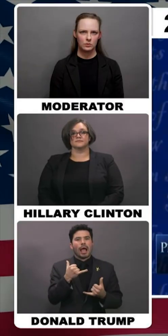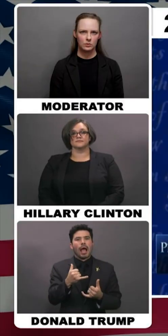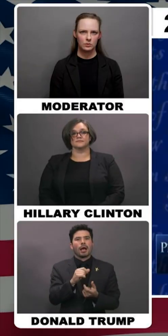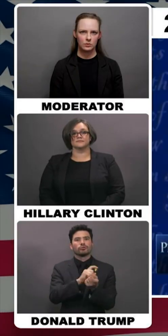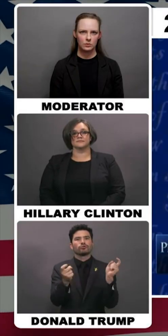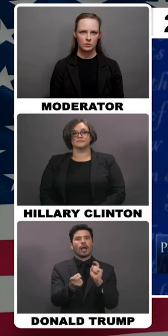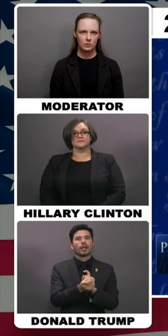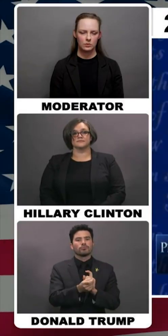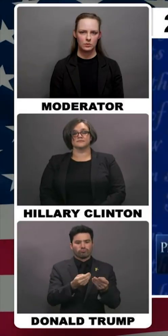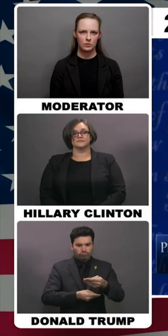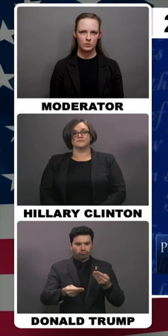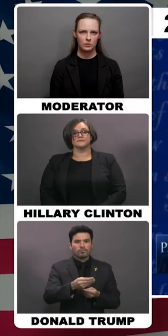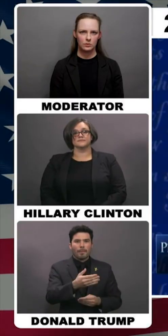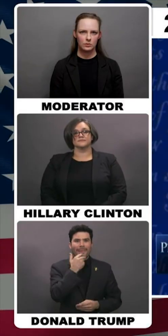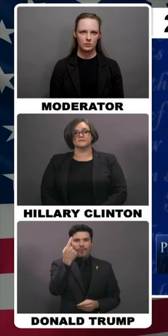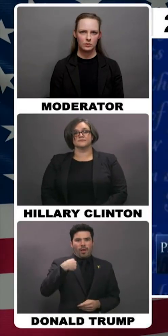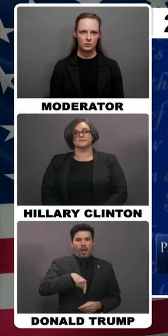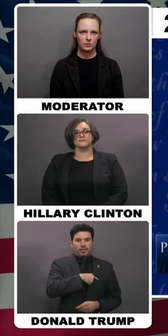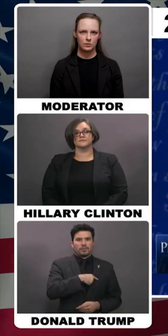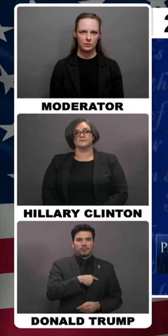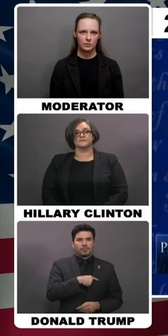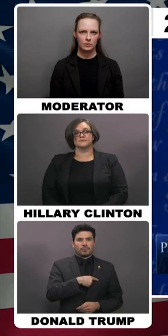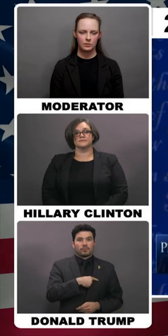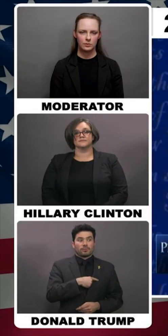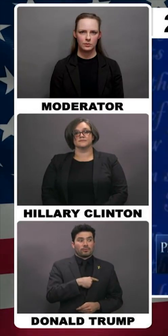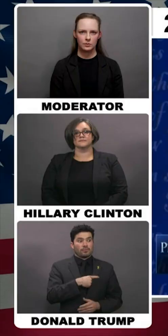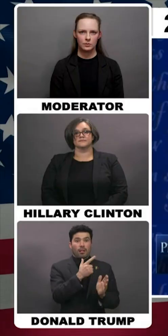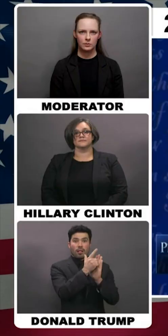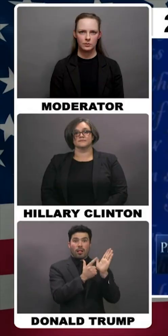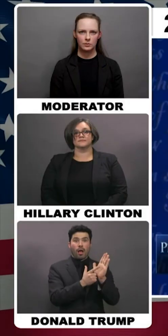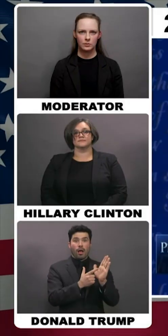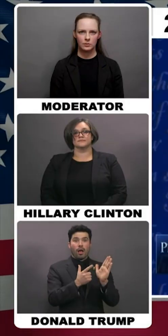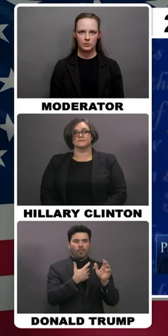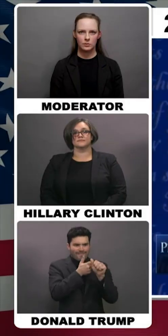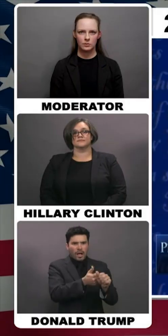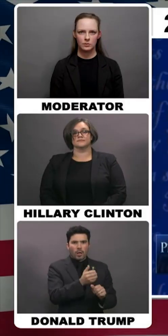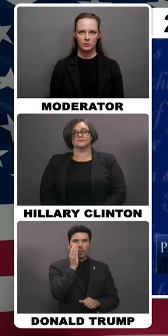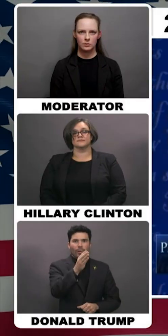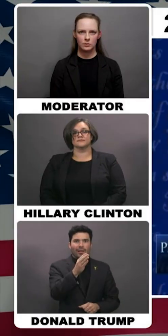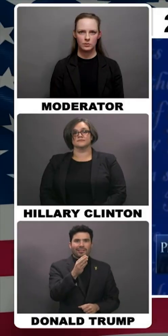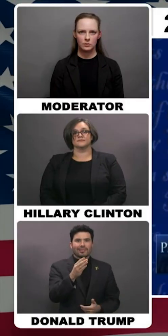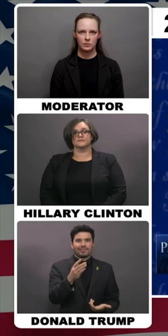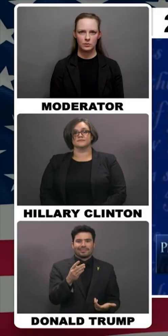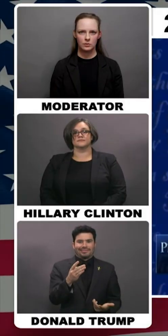We're gonna bring back law and order. Just today, policeman was shot, two killed,